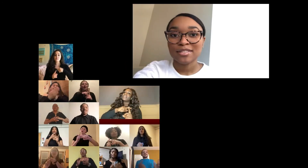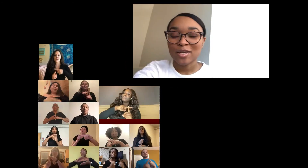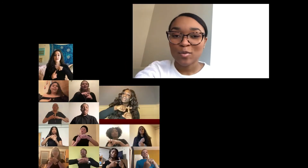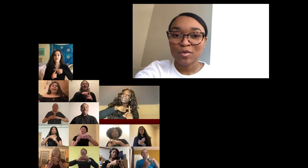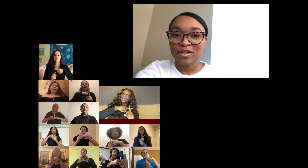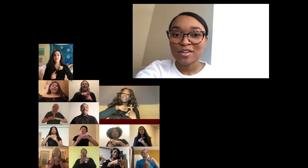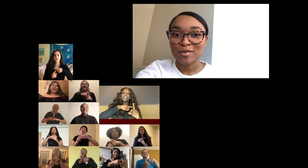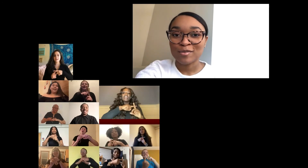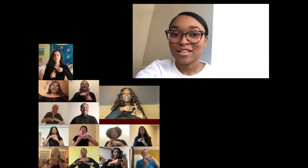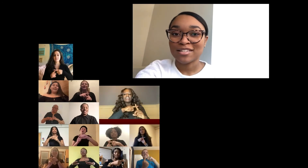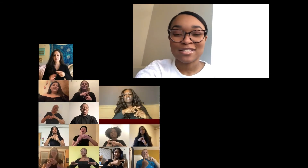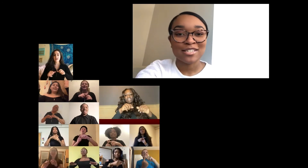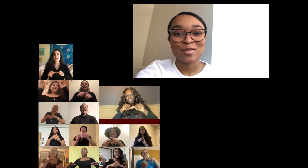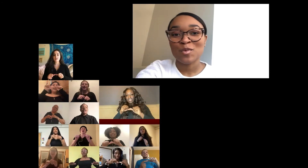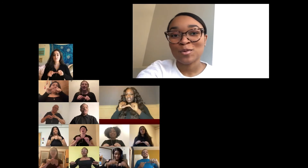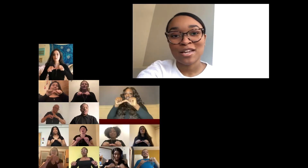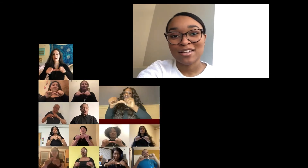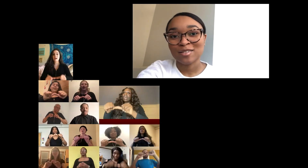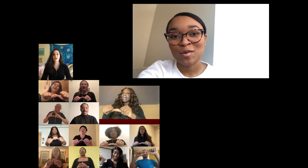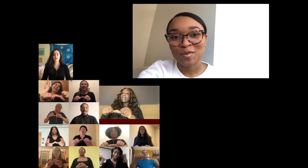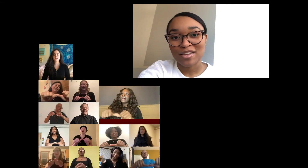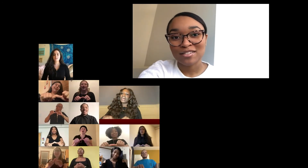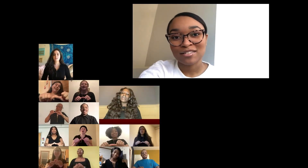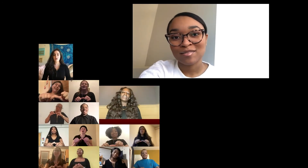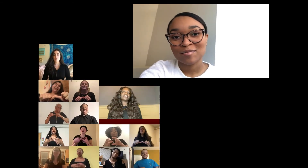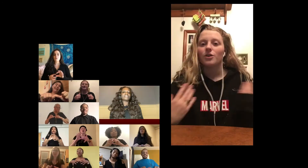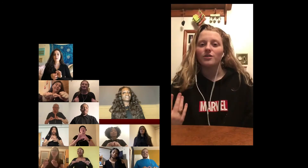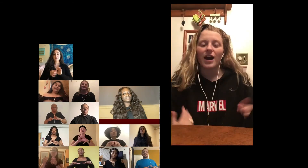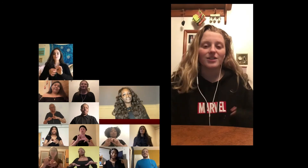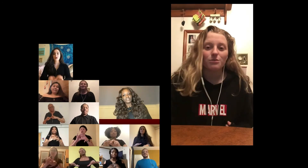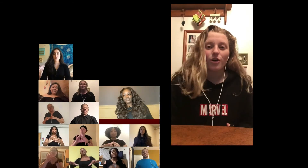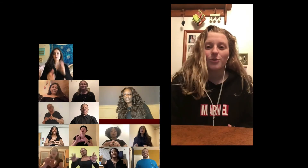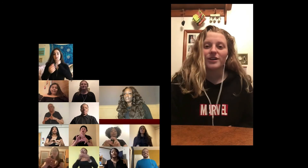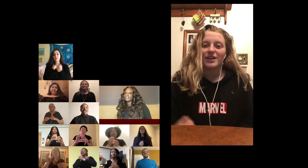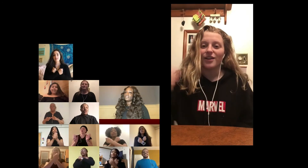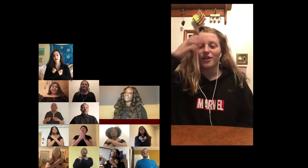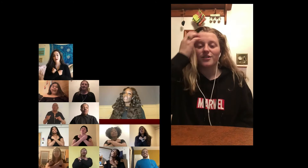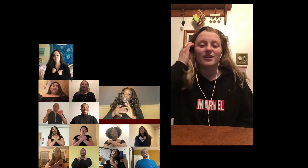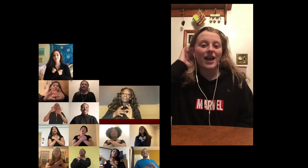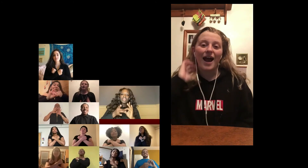Stay hopeful and know that this season won't last always. We've gotta support one another.